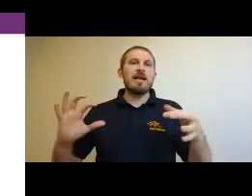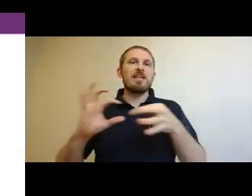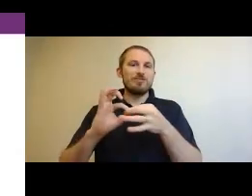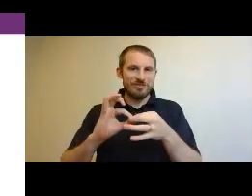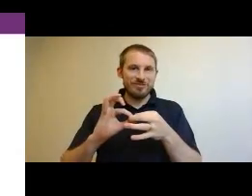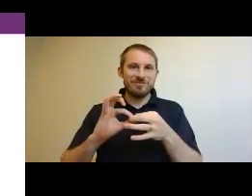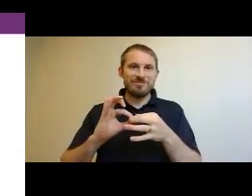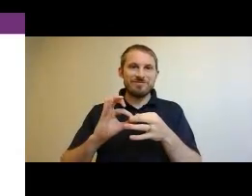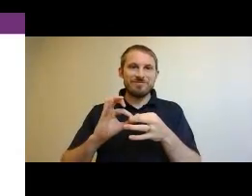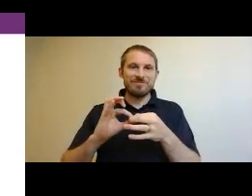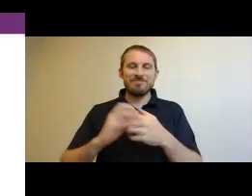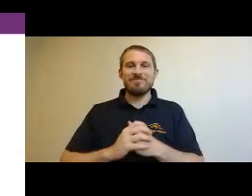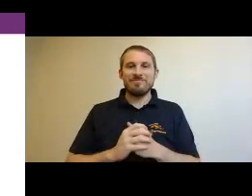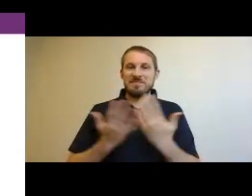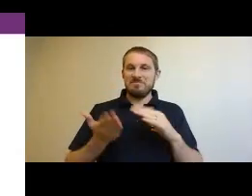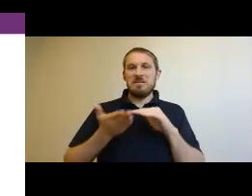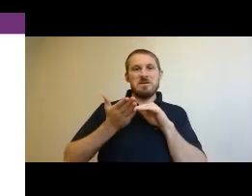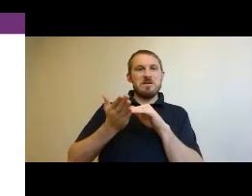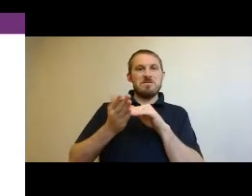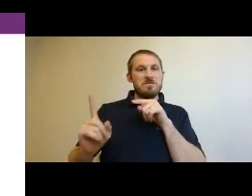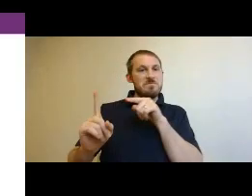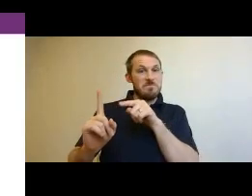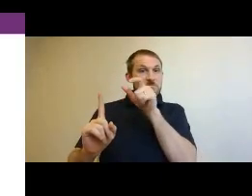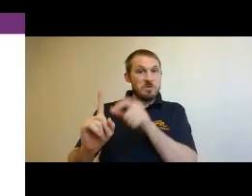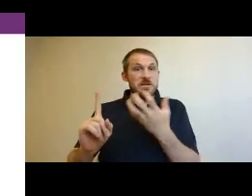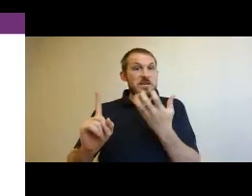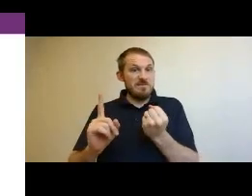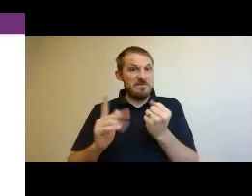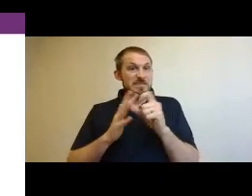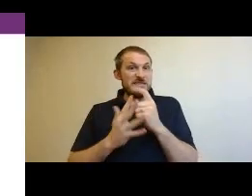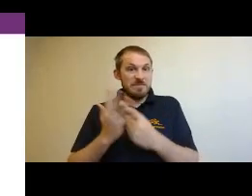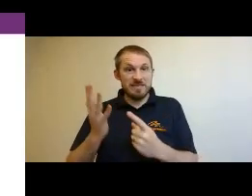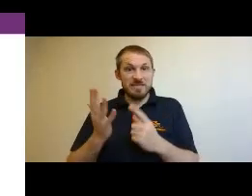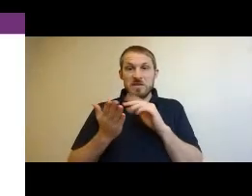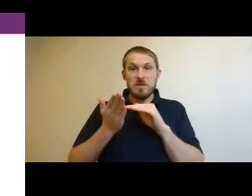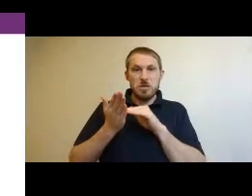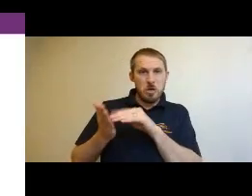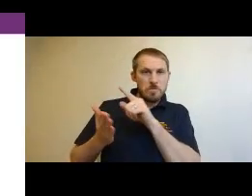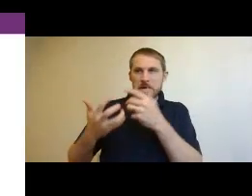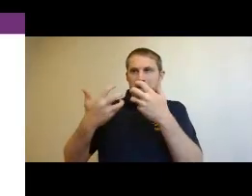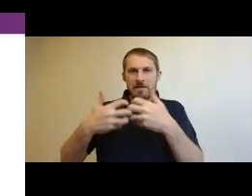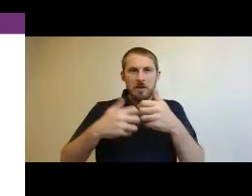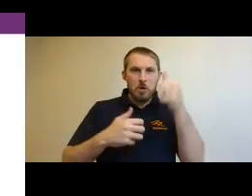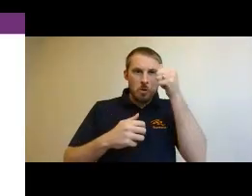It's about helping someone living with a disability navigate what's already available around them